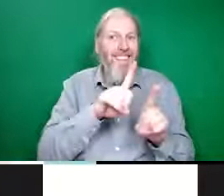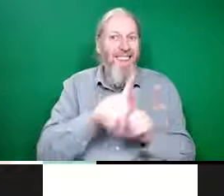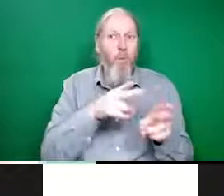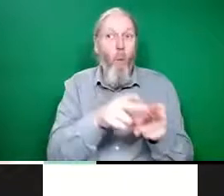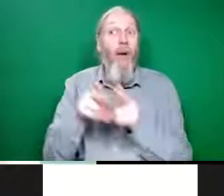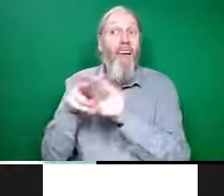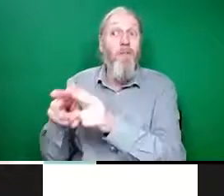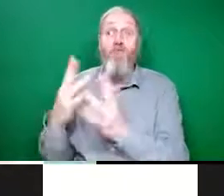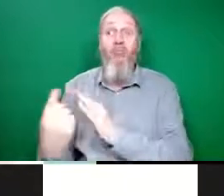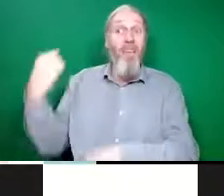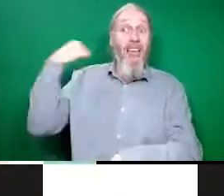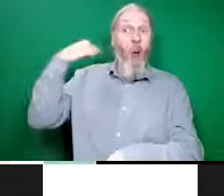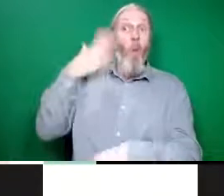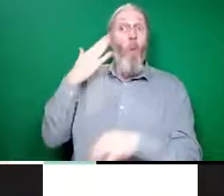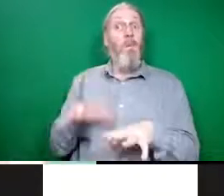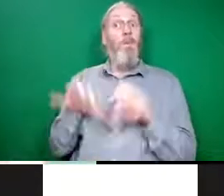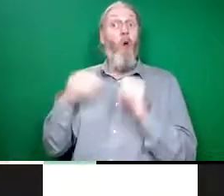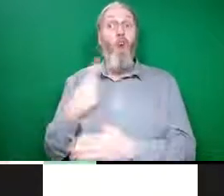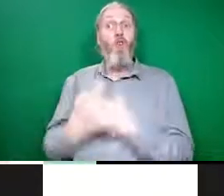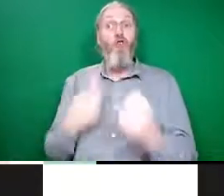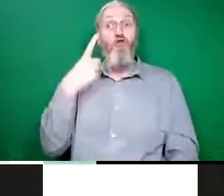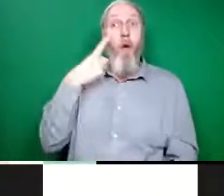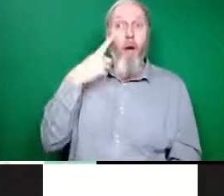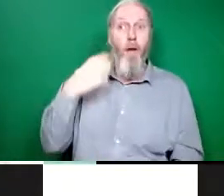exciting as businesses went through their own steps,